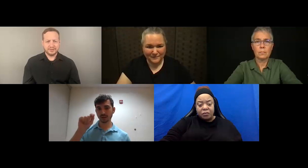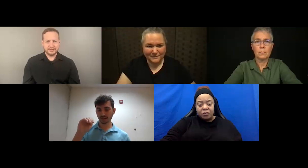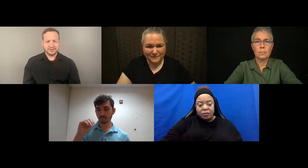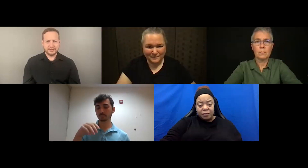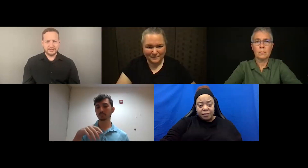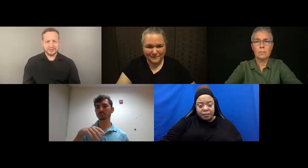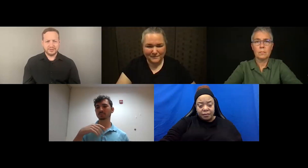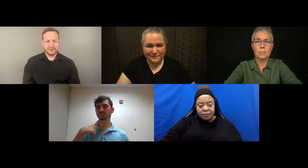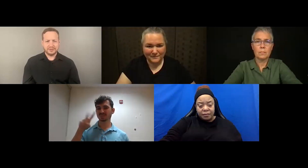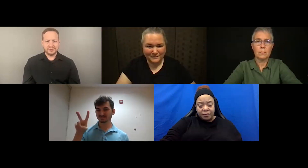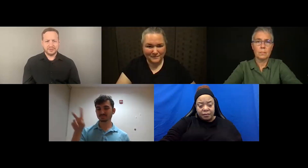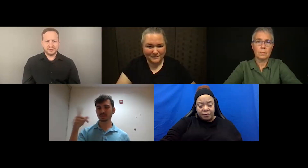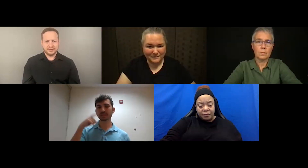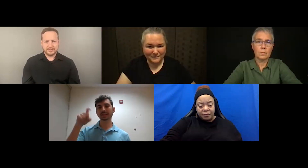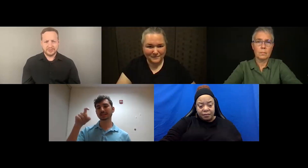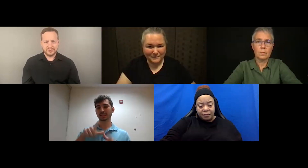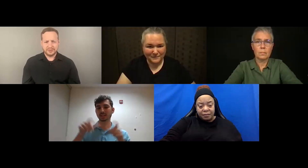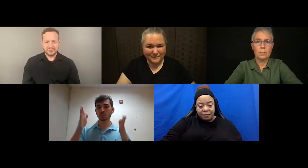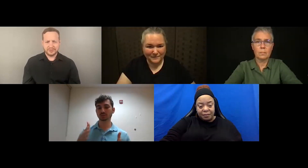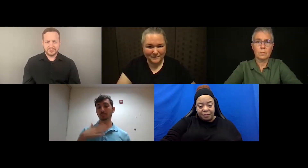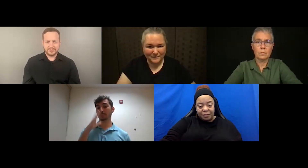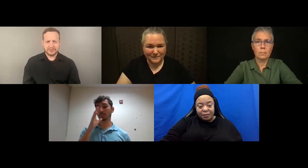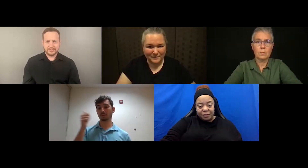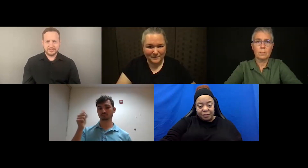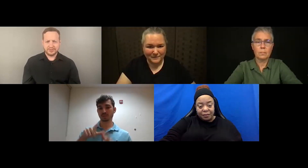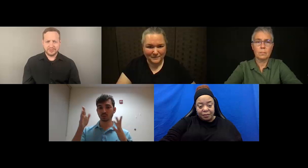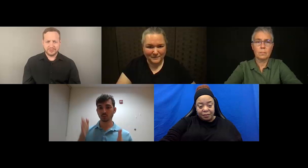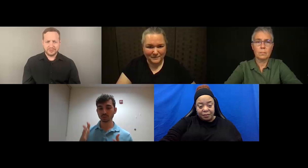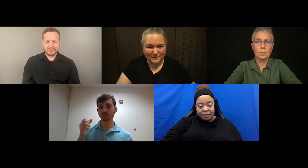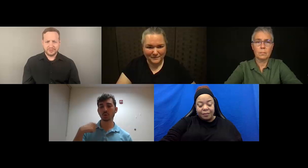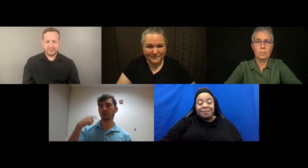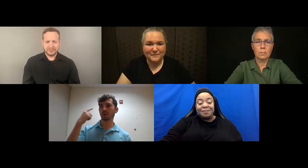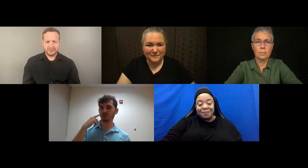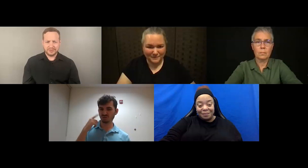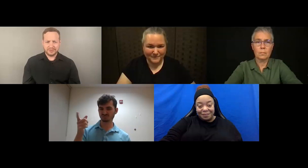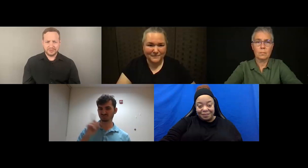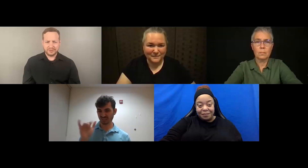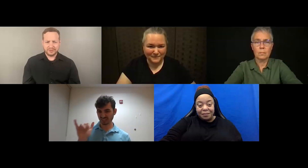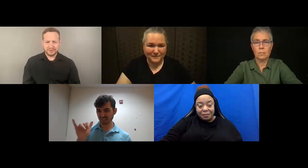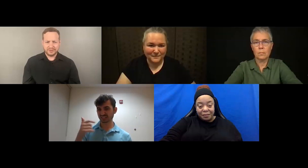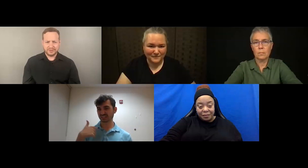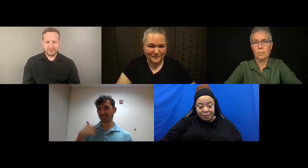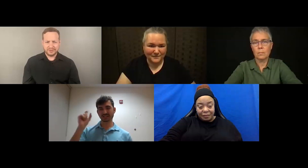was interpreting at the ATM. If they needed somebody who spoke that language then they